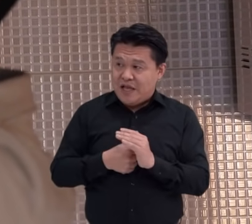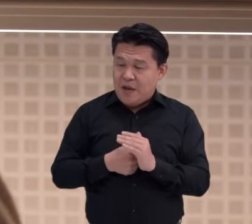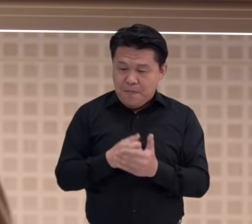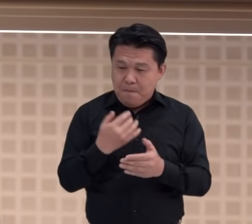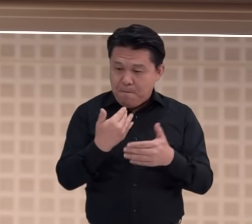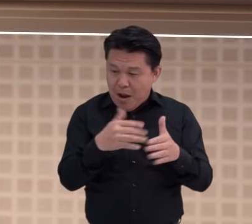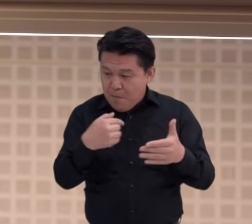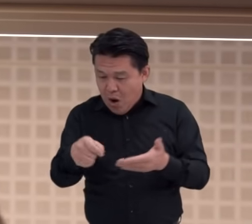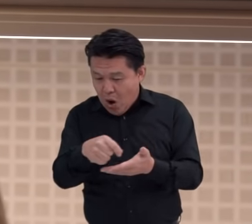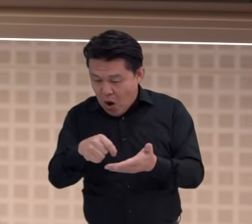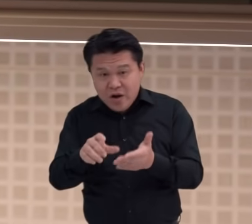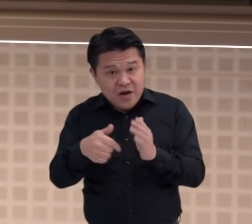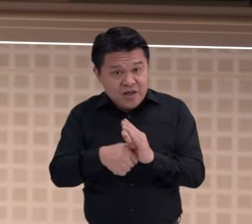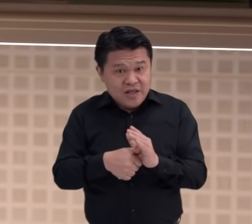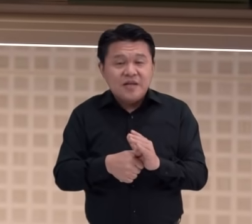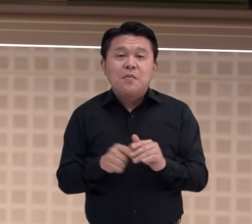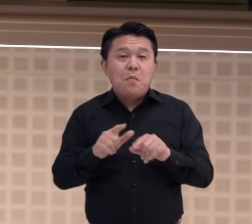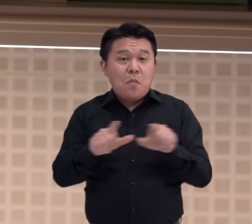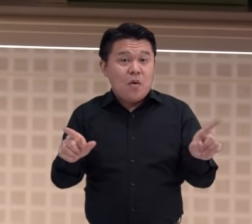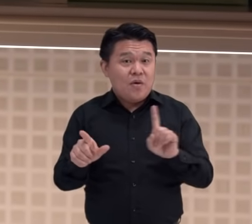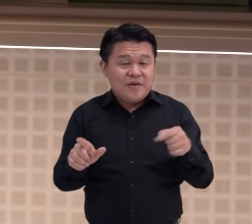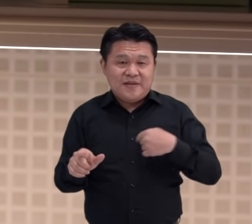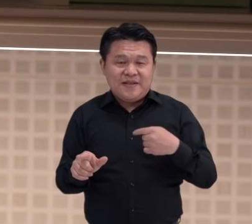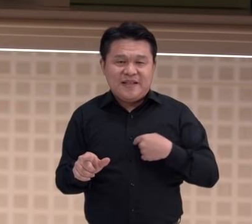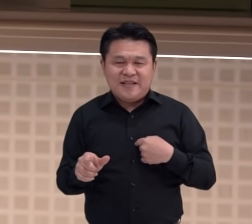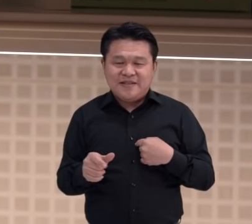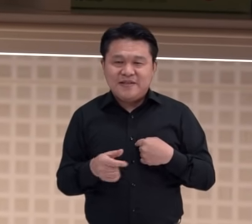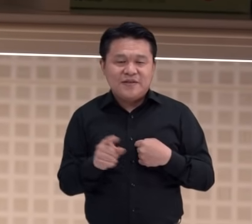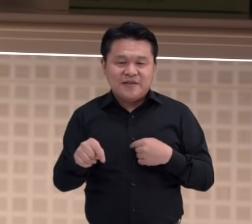I demonstrated tea-making and made some tea for them.